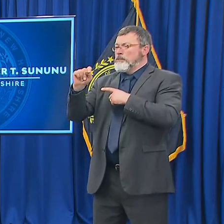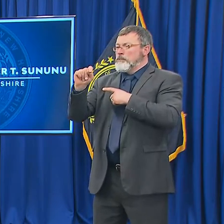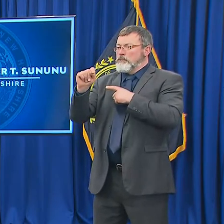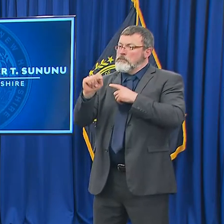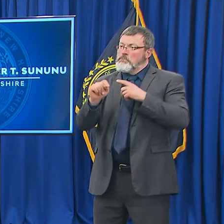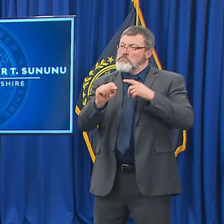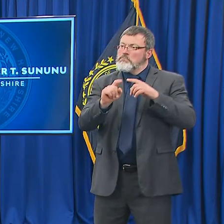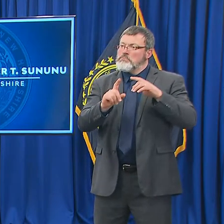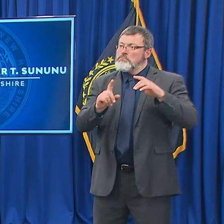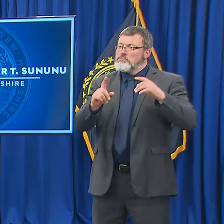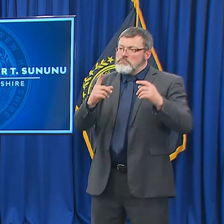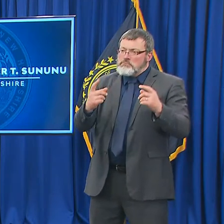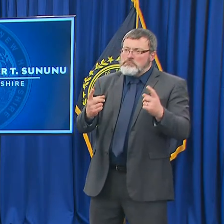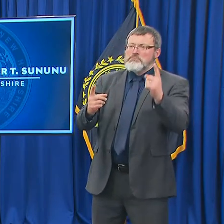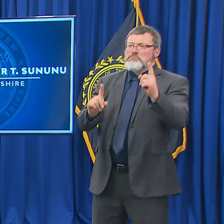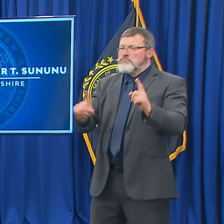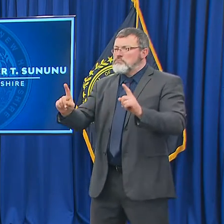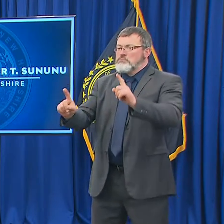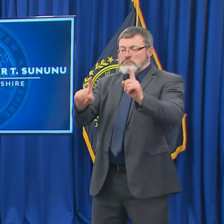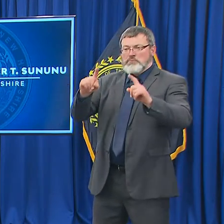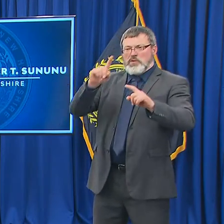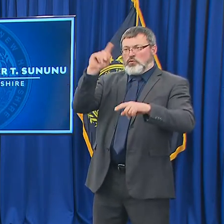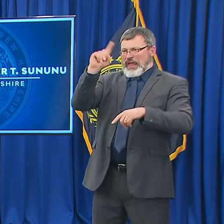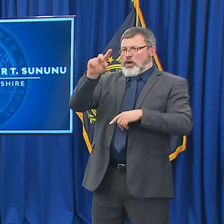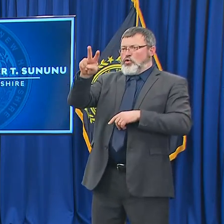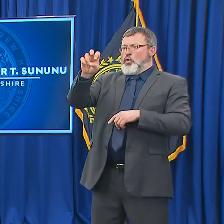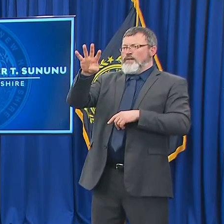I think by their nature you know long term care facilities